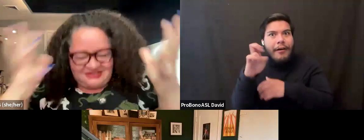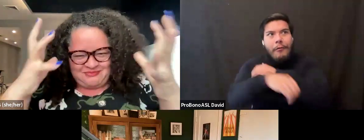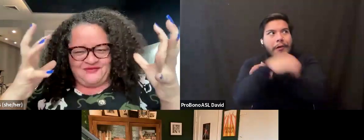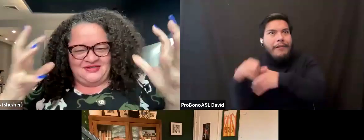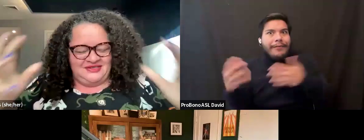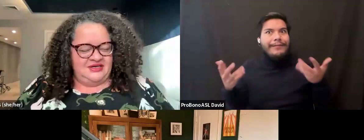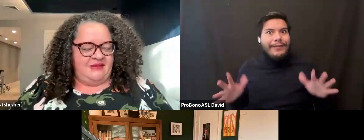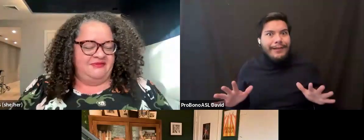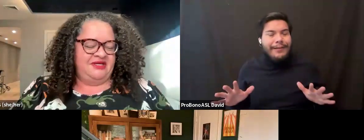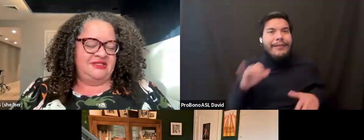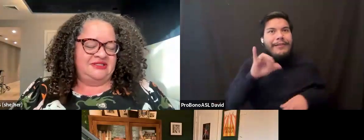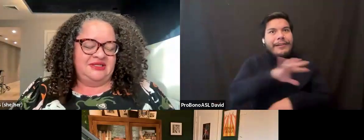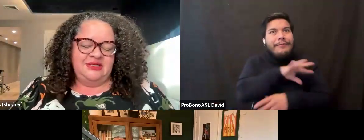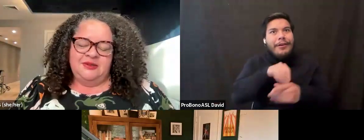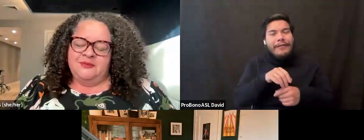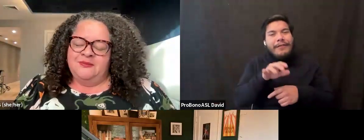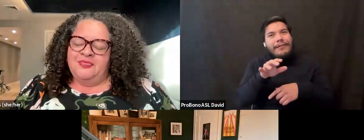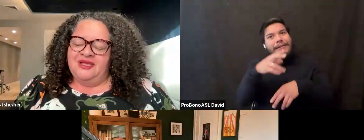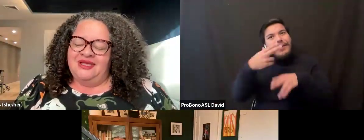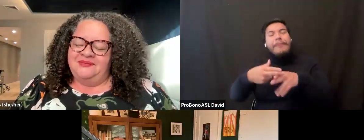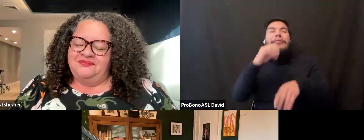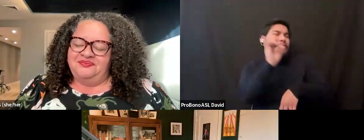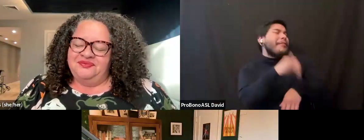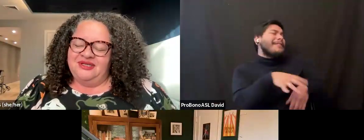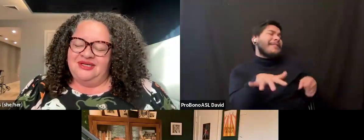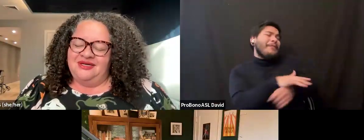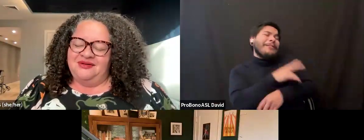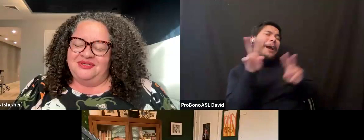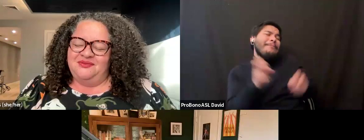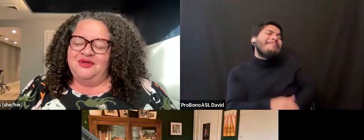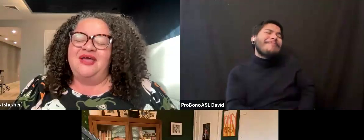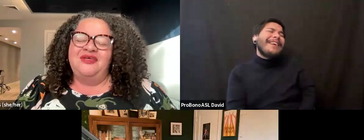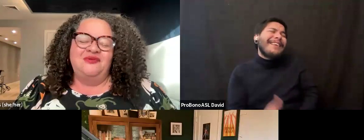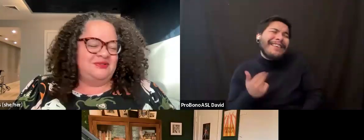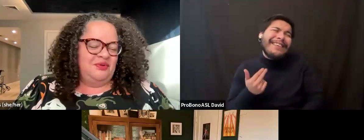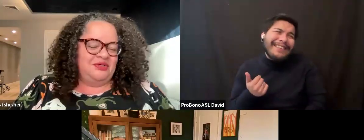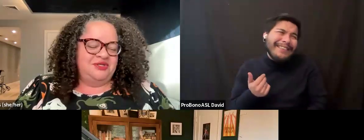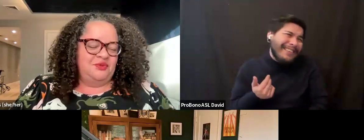That's just part of the name of it. That's. The full title. Yeah. Well, I think what's important to you,